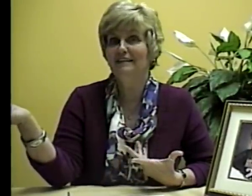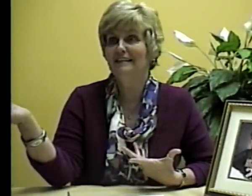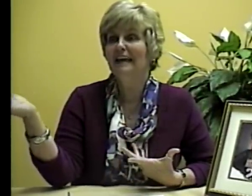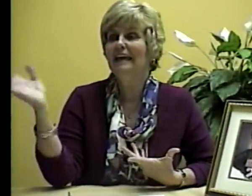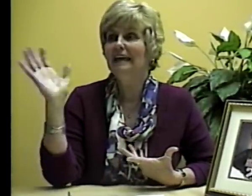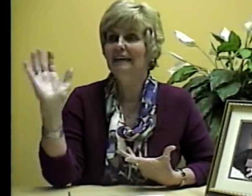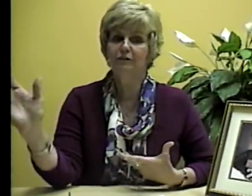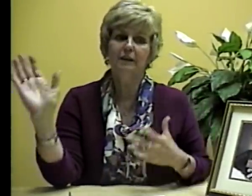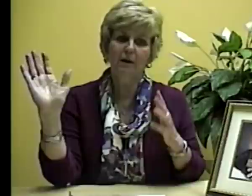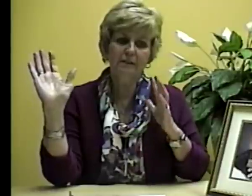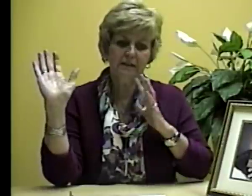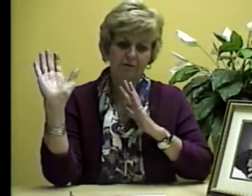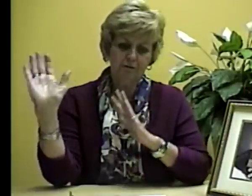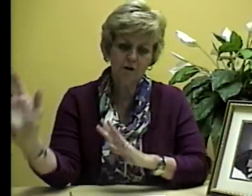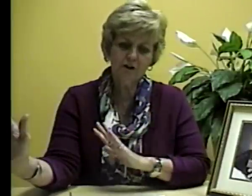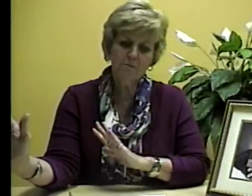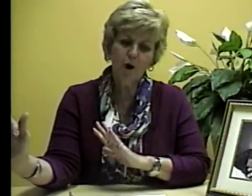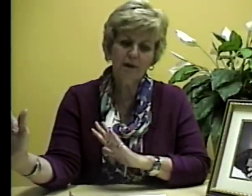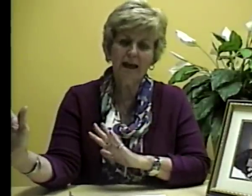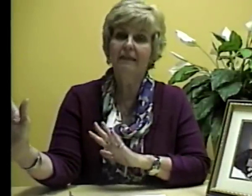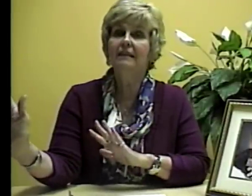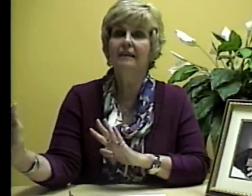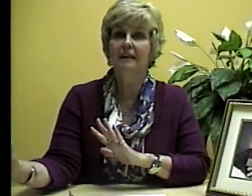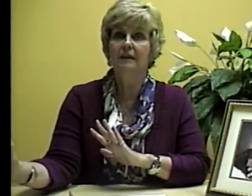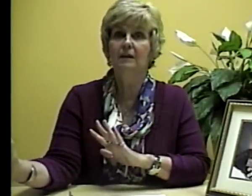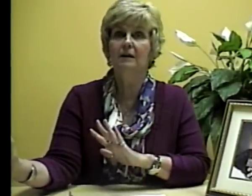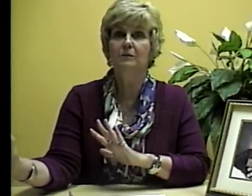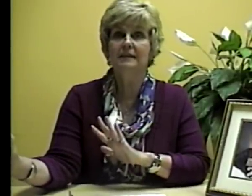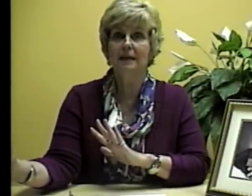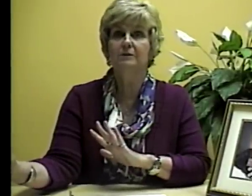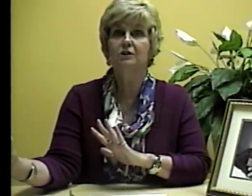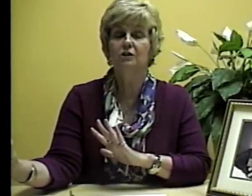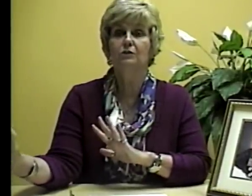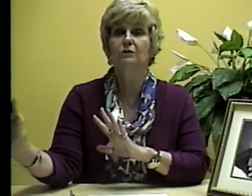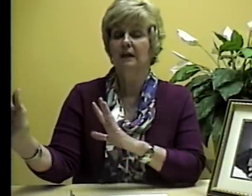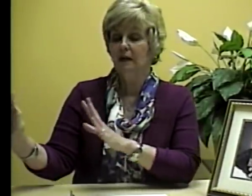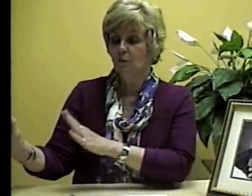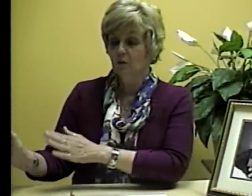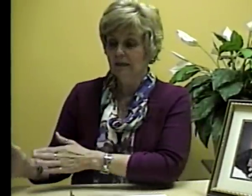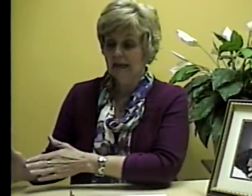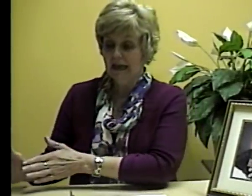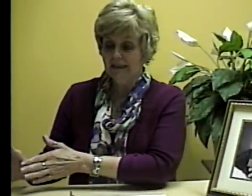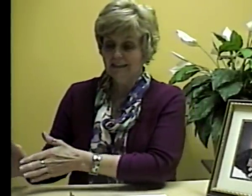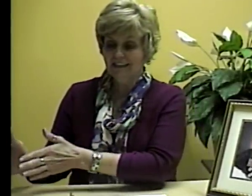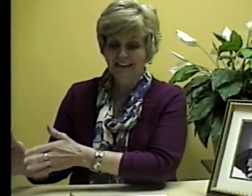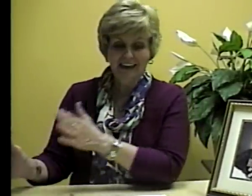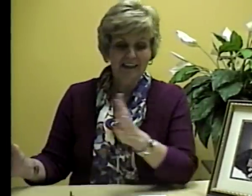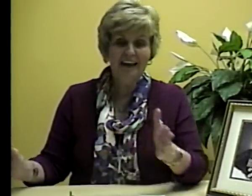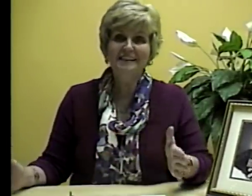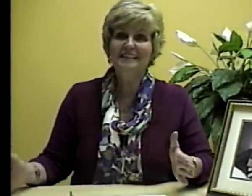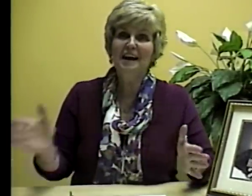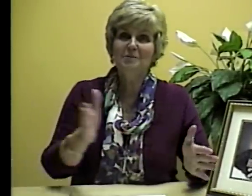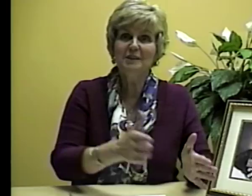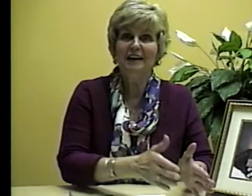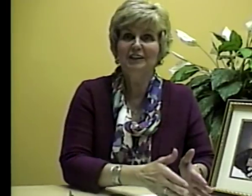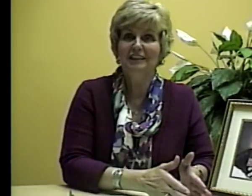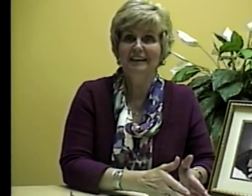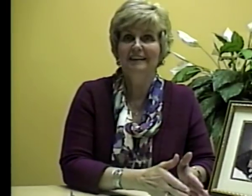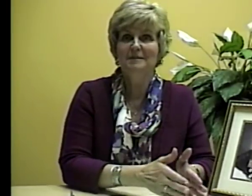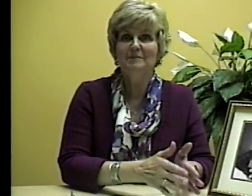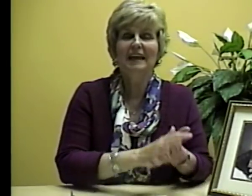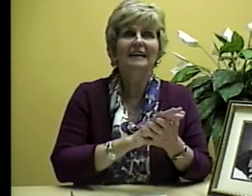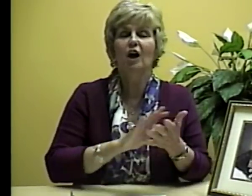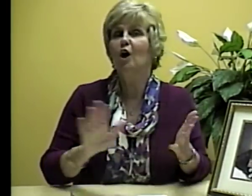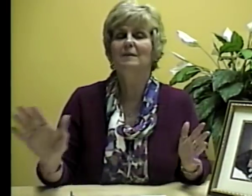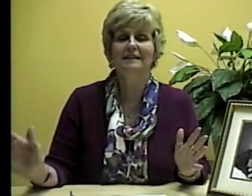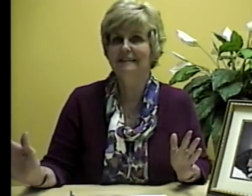face. That was the first moment he was able to relate that Sign with that cookie and it